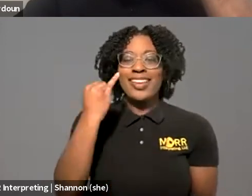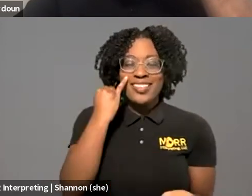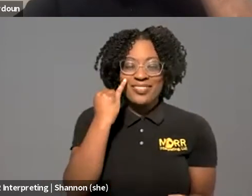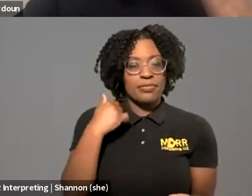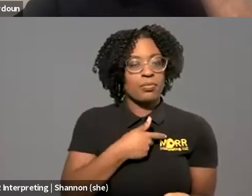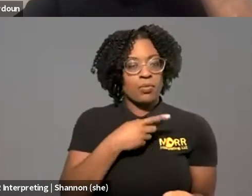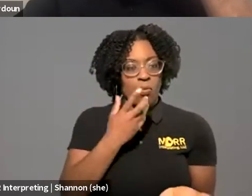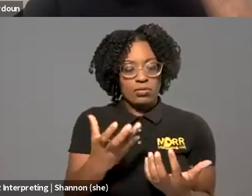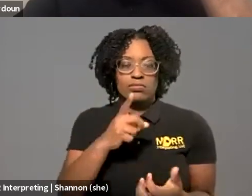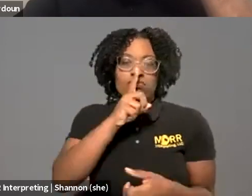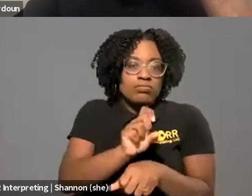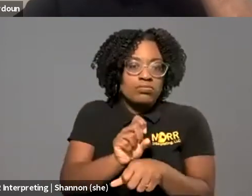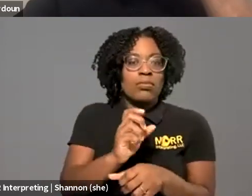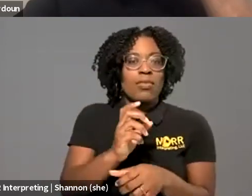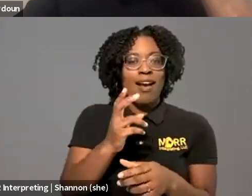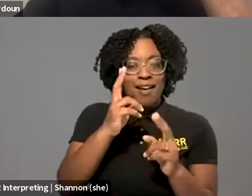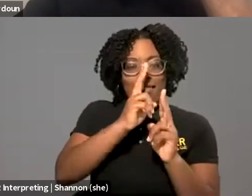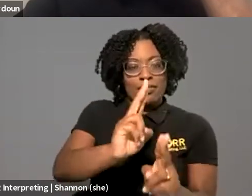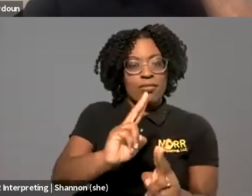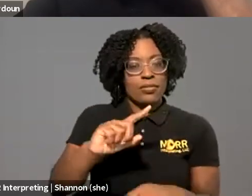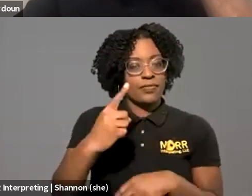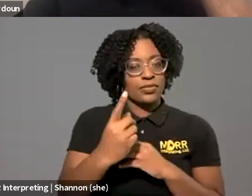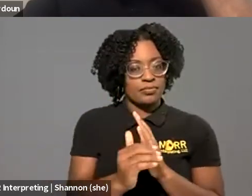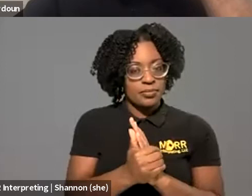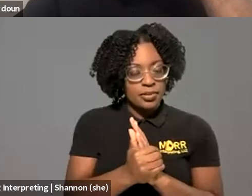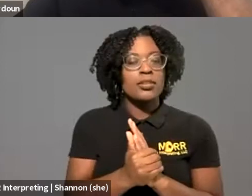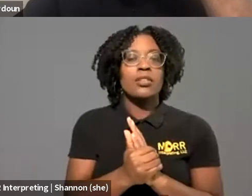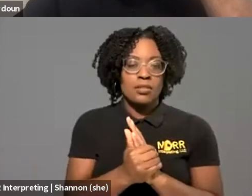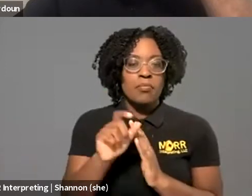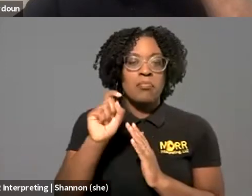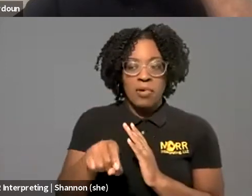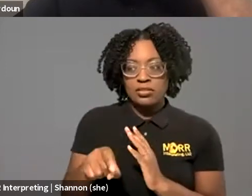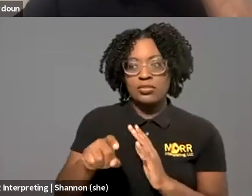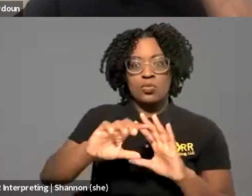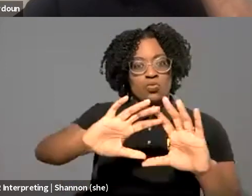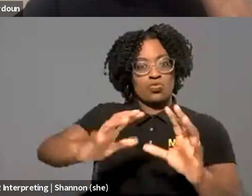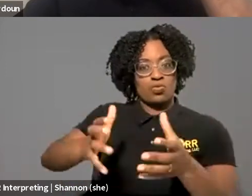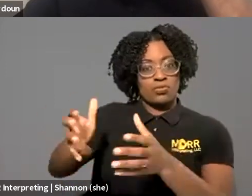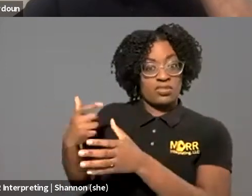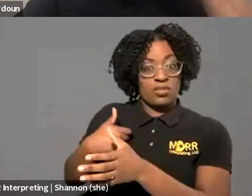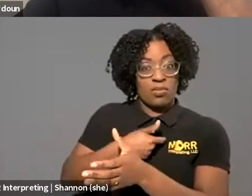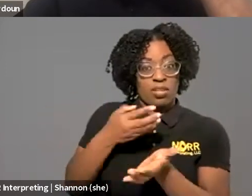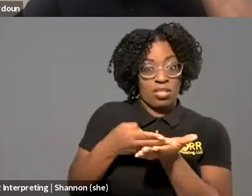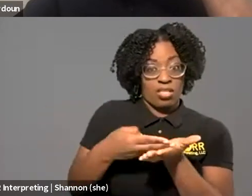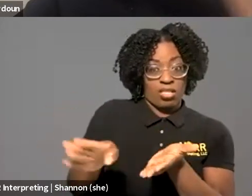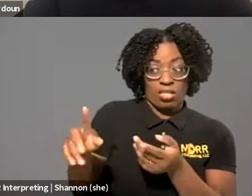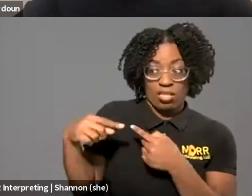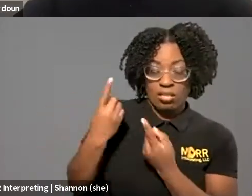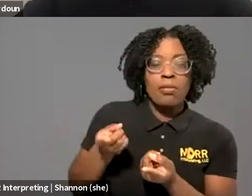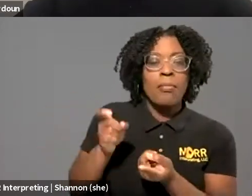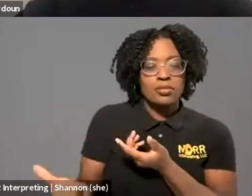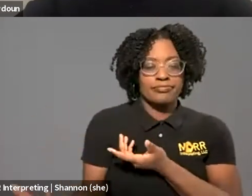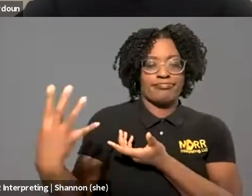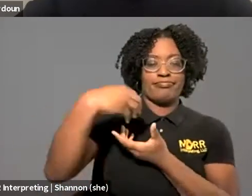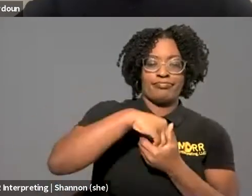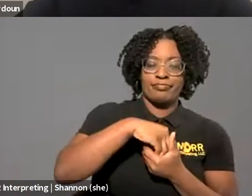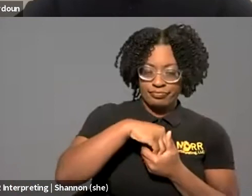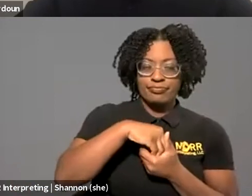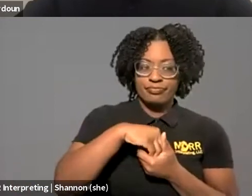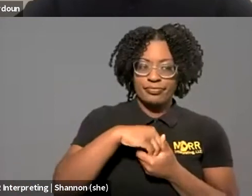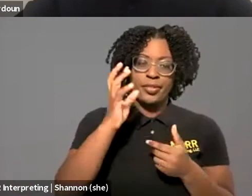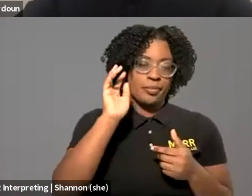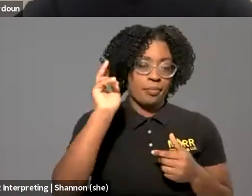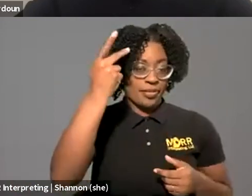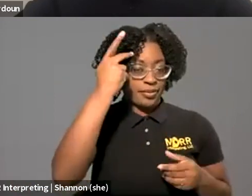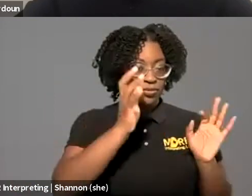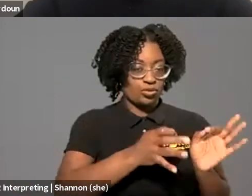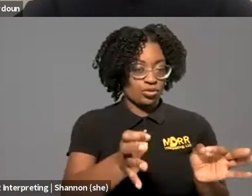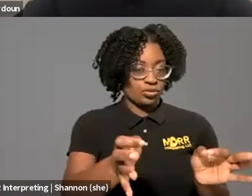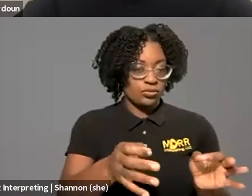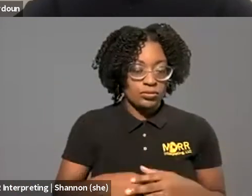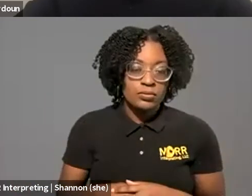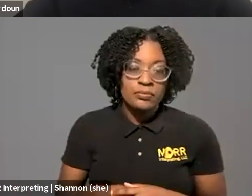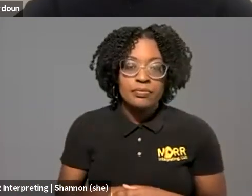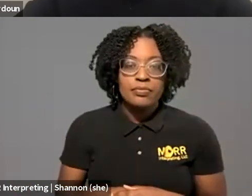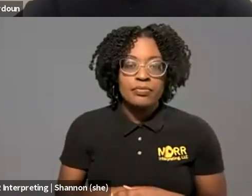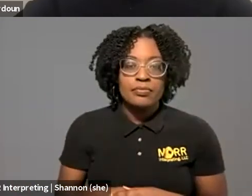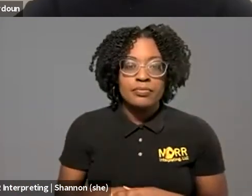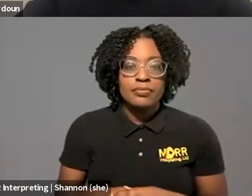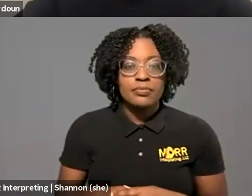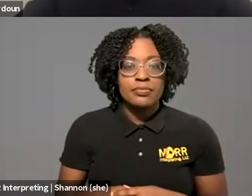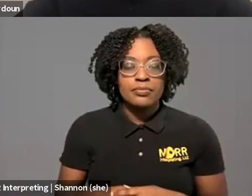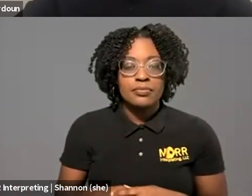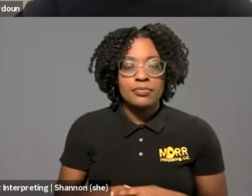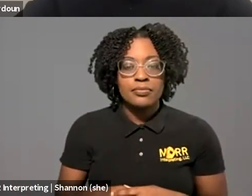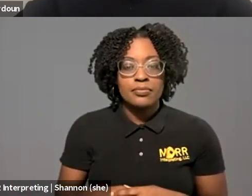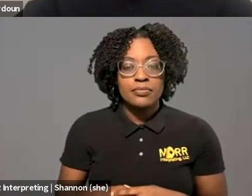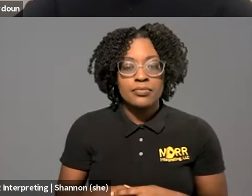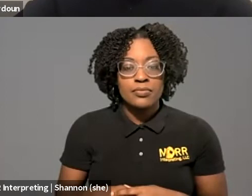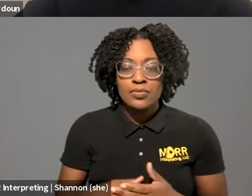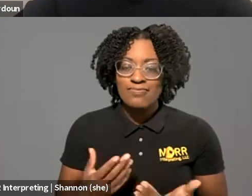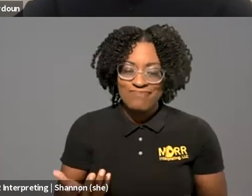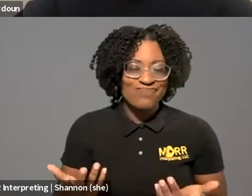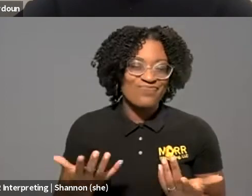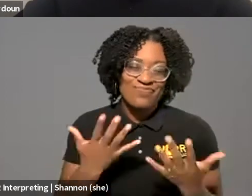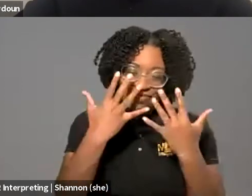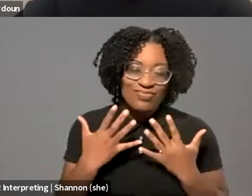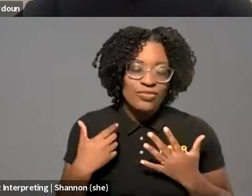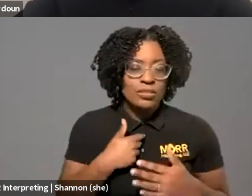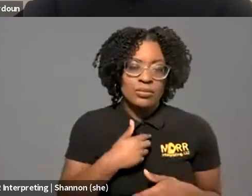So you would think if the First Amendment was what we thought it was then that would be one of the groups we'd want to have their speech amplified. But the empirical evidence suggests that that has not -- they've met with fierce, fierce physical opposition. So much so if you sit down and you do the research and you look at president trajectory of that fierce opposition you will see that there is enough evidence to argue that it is indeed a racial project in the sense that